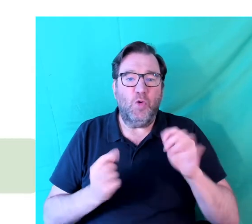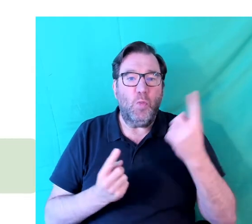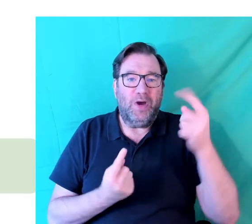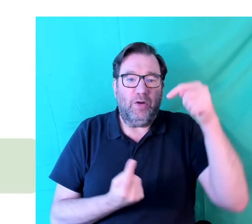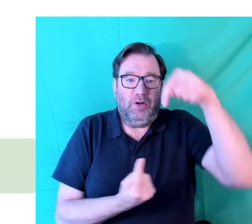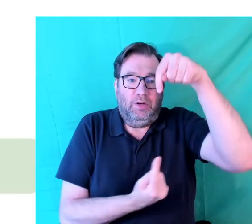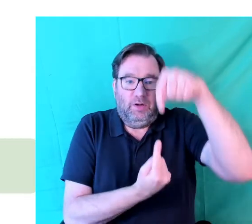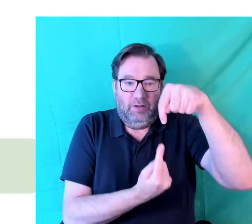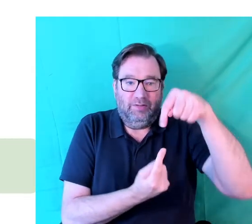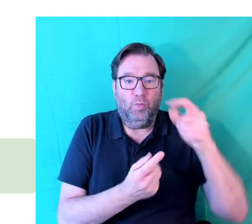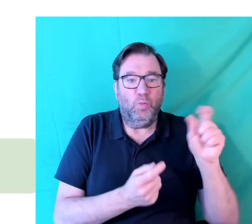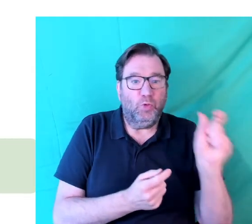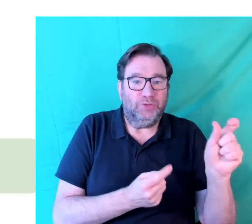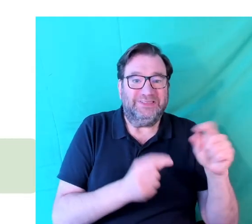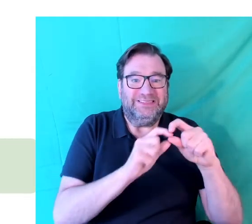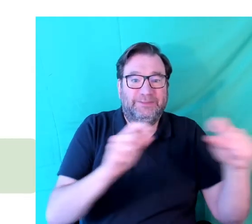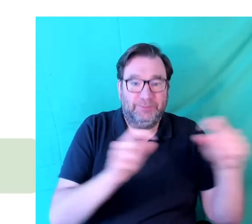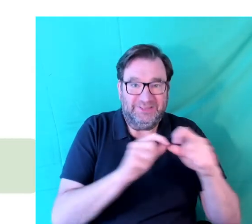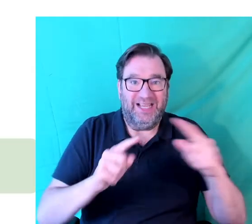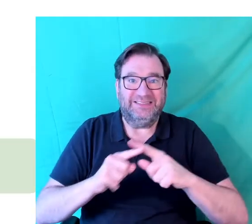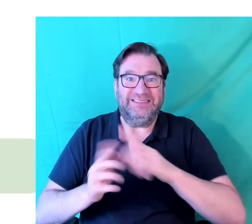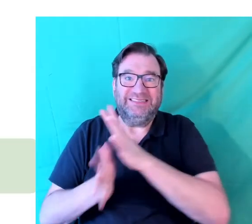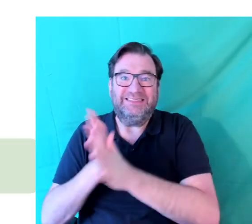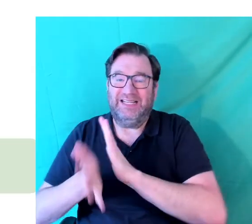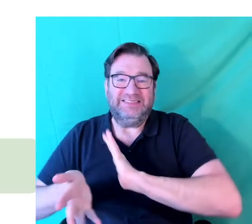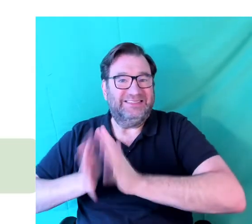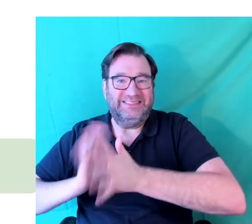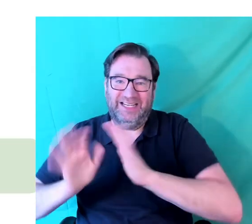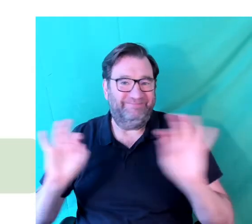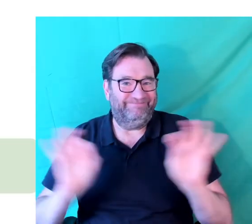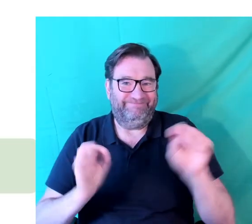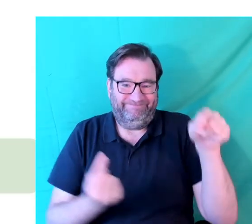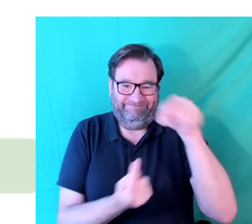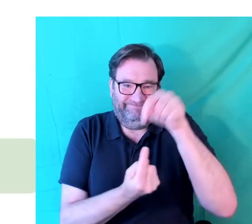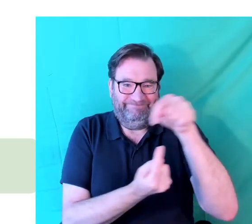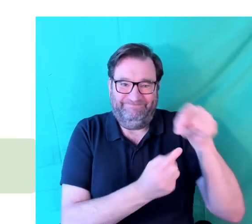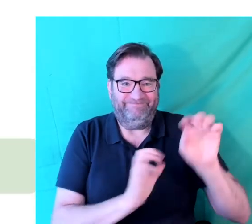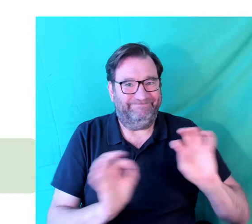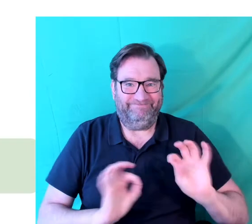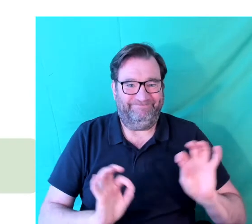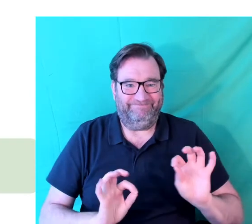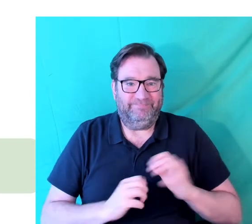There is no one-to-one relationship between words in a subtitle text and signs in a signing segment.